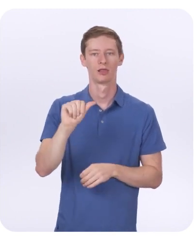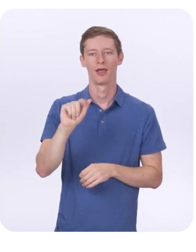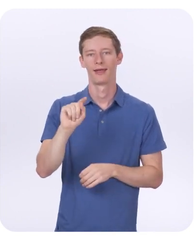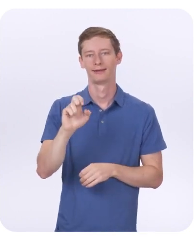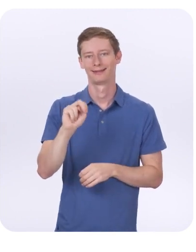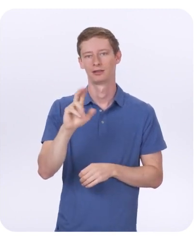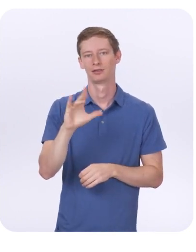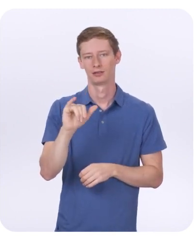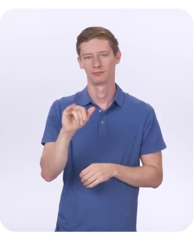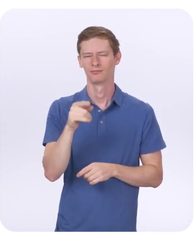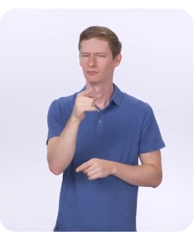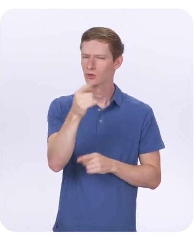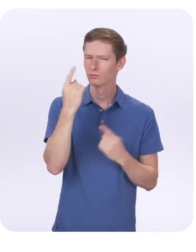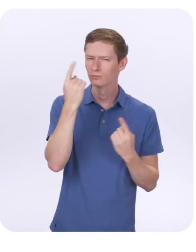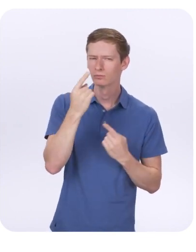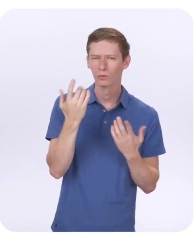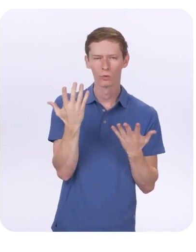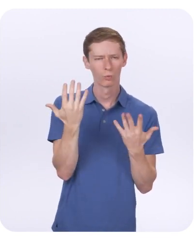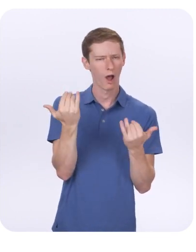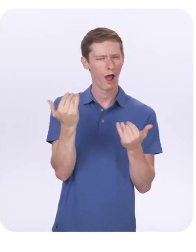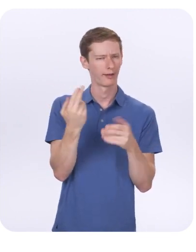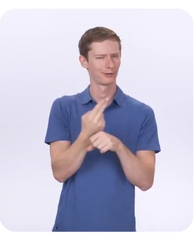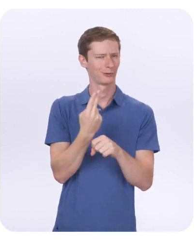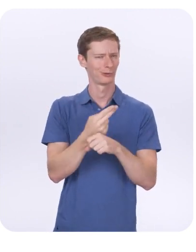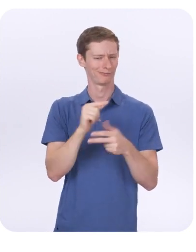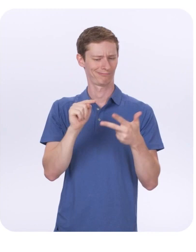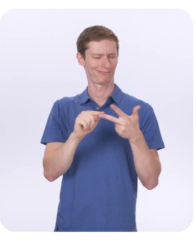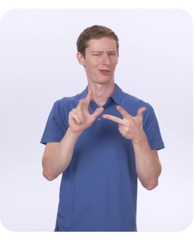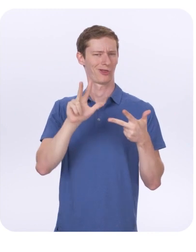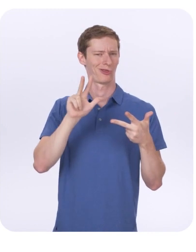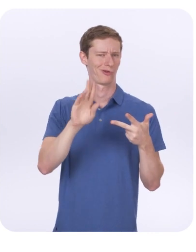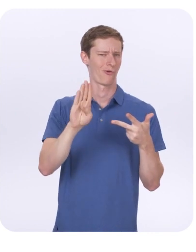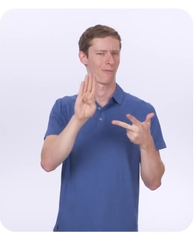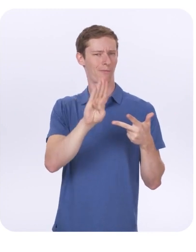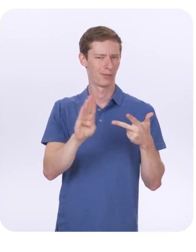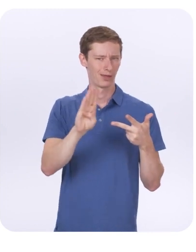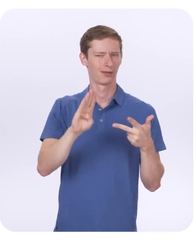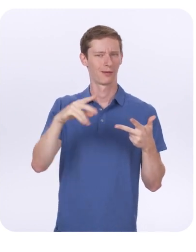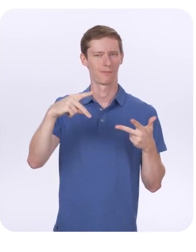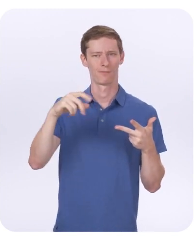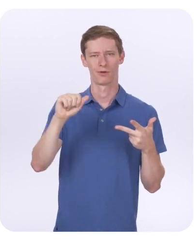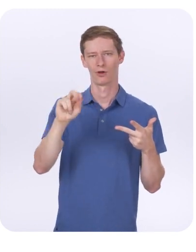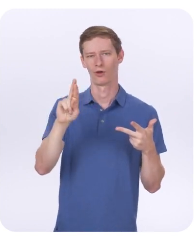The answer is that while it is slower, it's also more robust and it can generate better code.